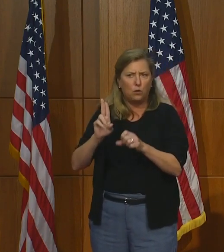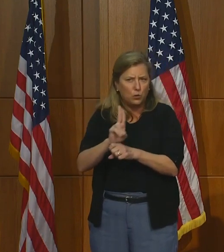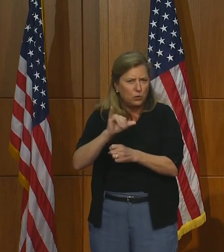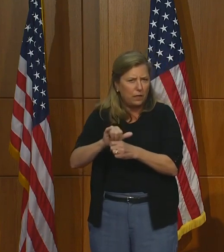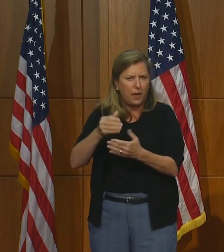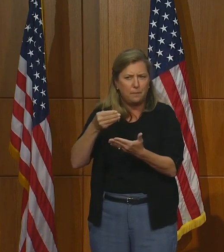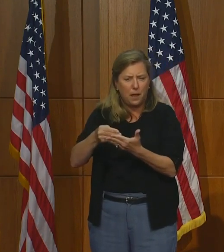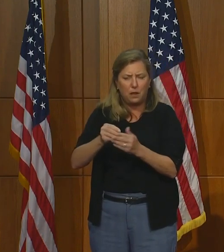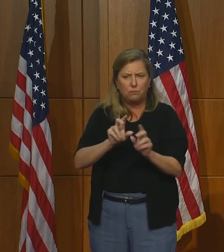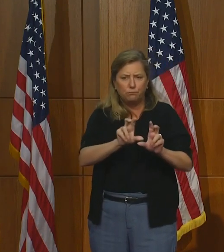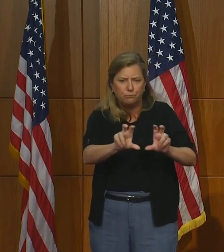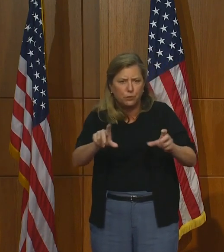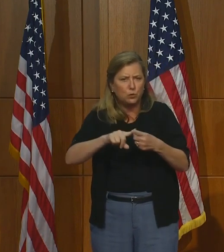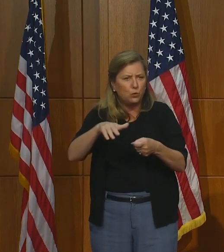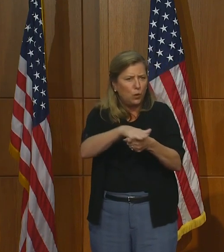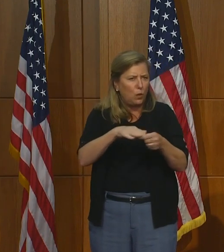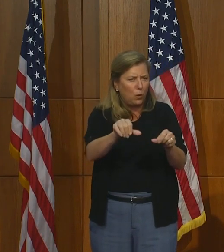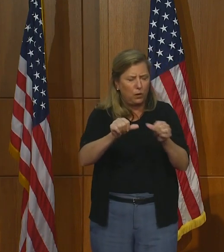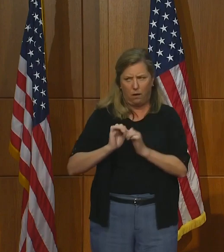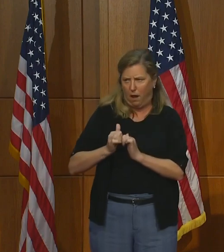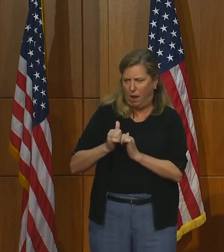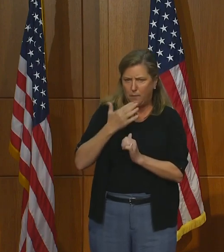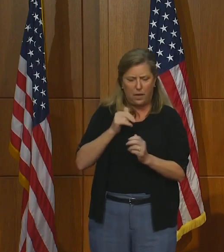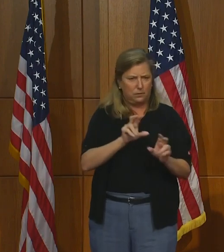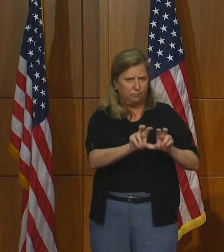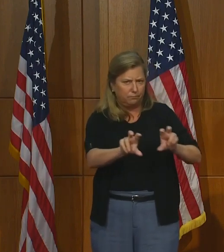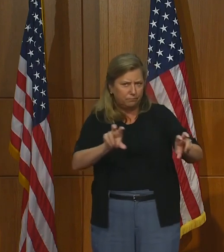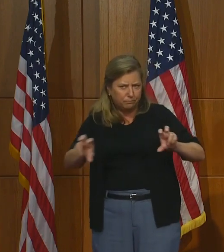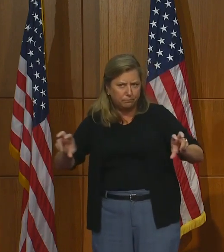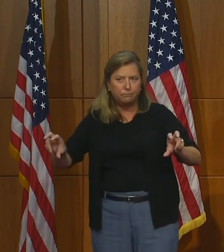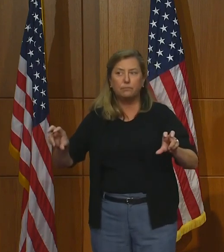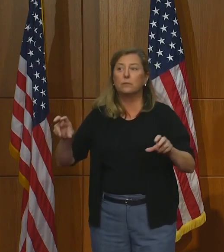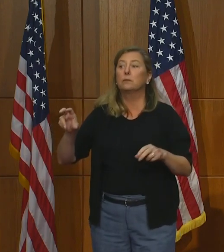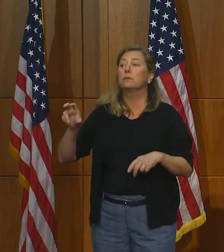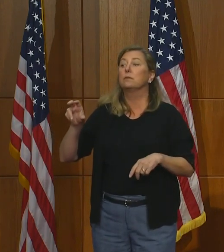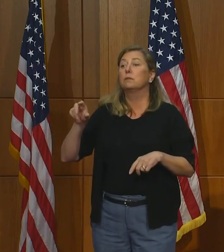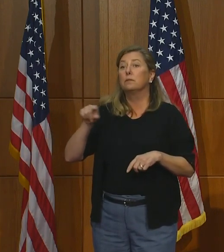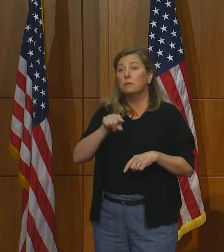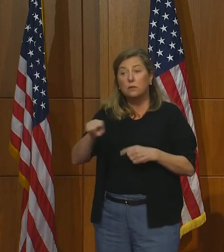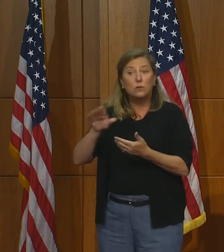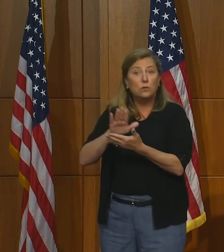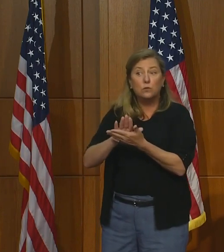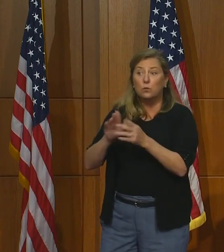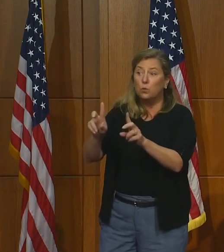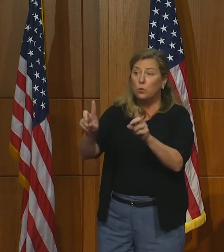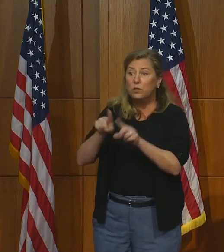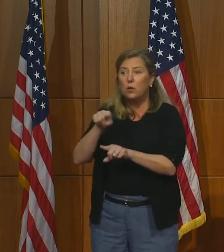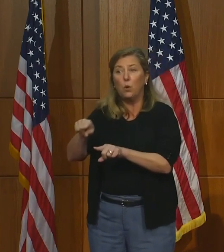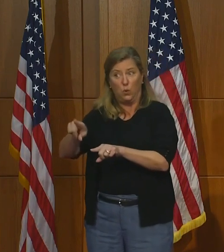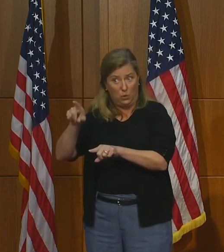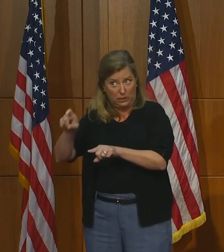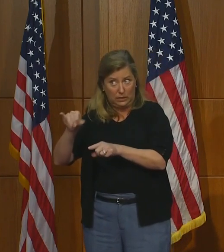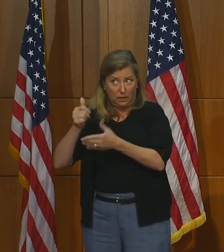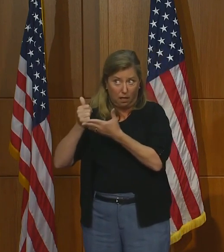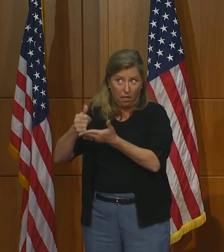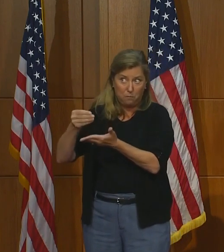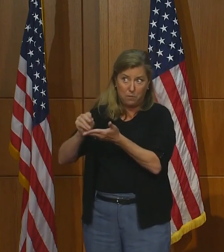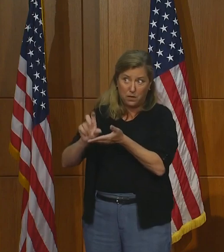SEE. REPROOF FROM SEVERAL GET THROUGH THE ACT WE ARE LOOKING UP OUT OF HOW CAN JUST THAT